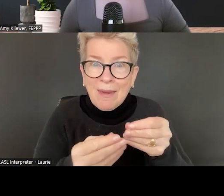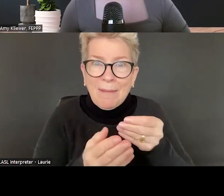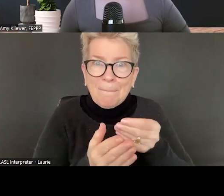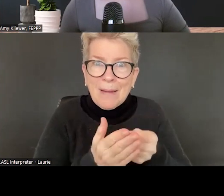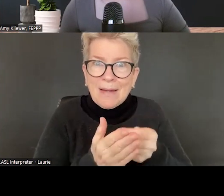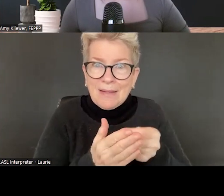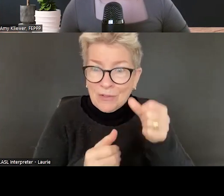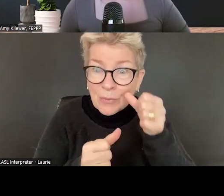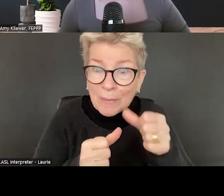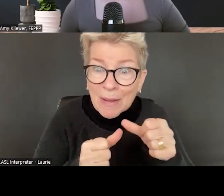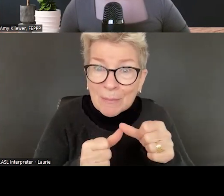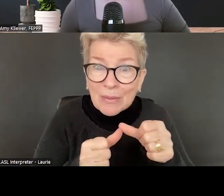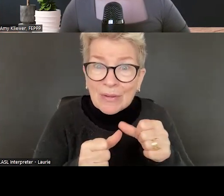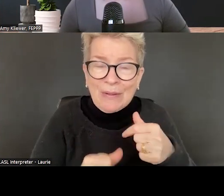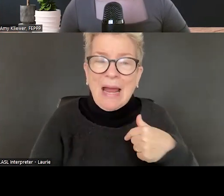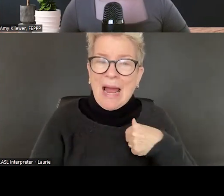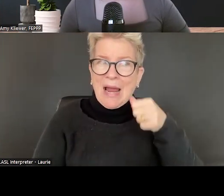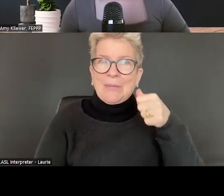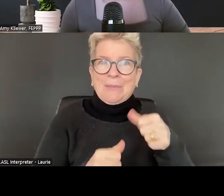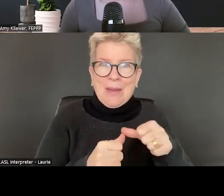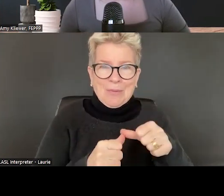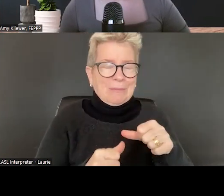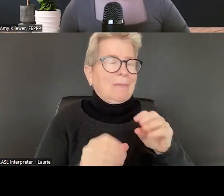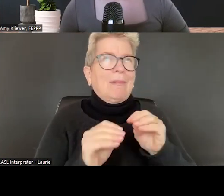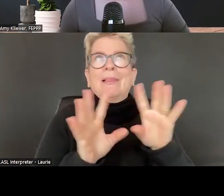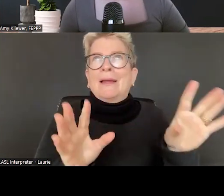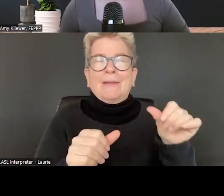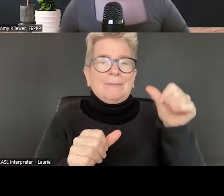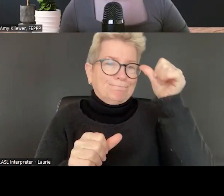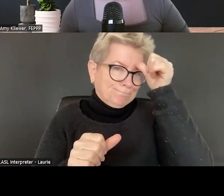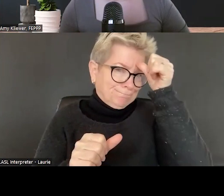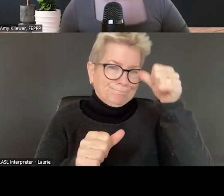I know mine. I very much distinctly remember I had earned quarters,